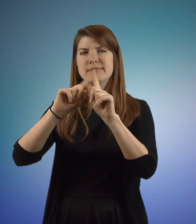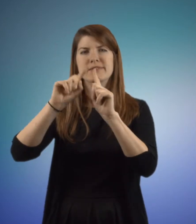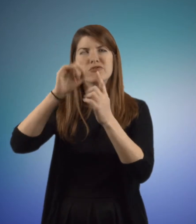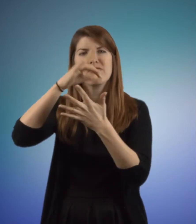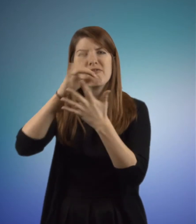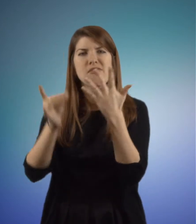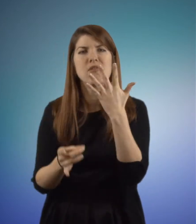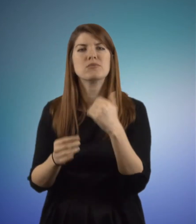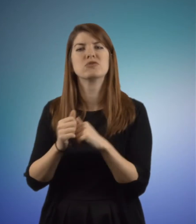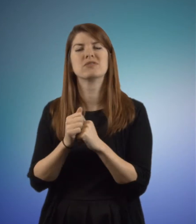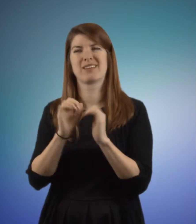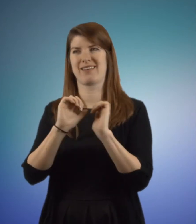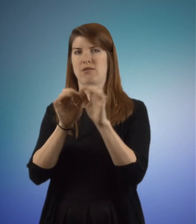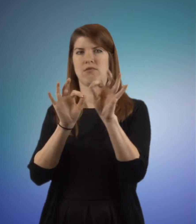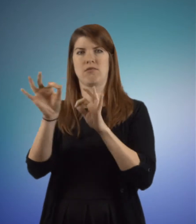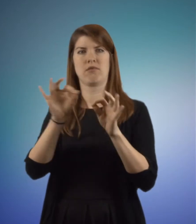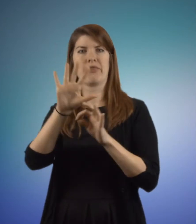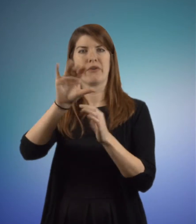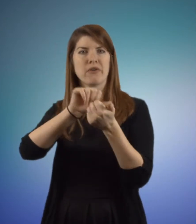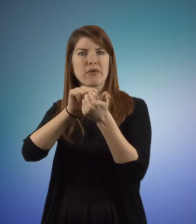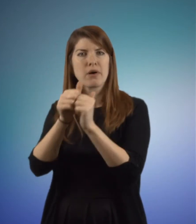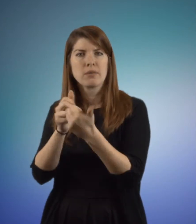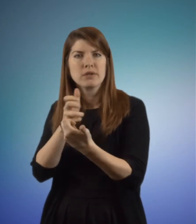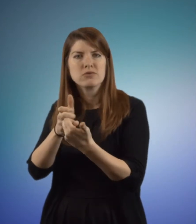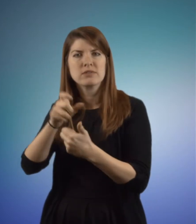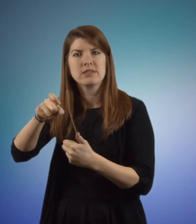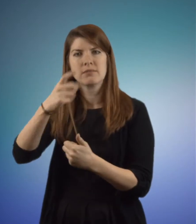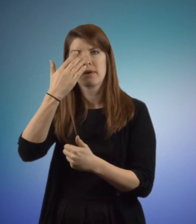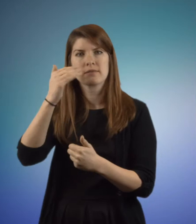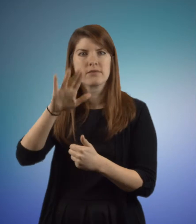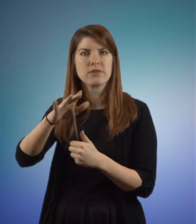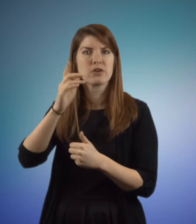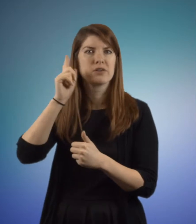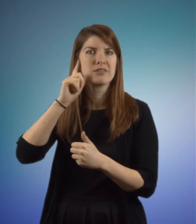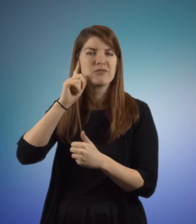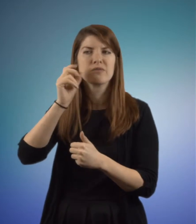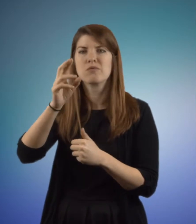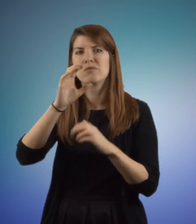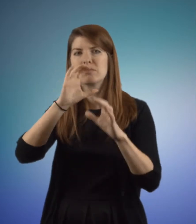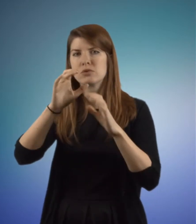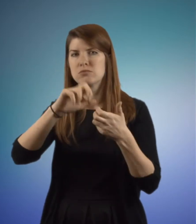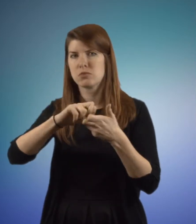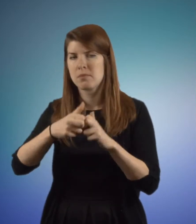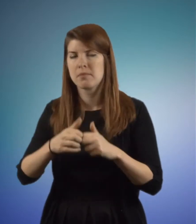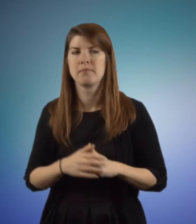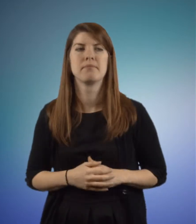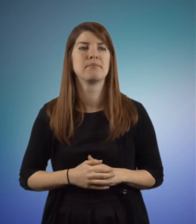that might be needed as a result of their hearing or communication problems. Deaf culture, I think, is important